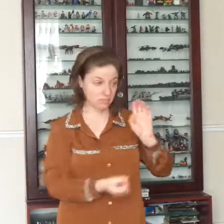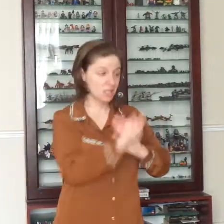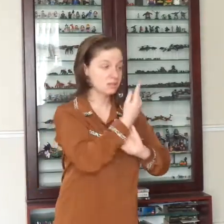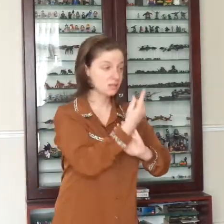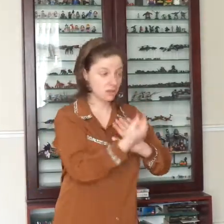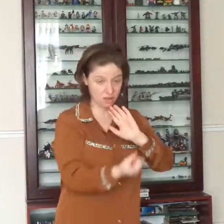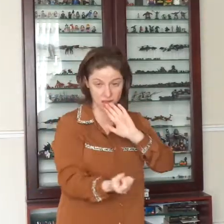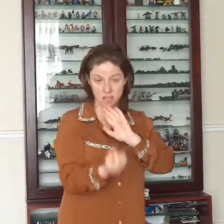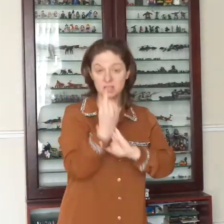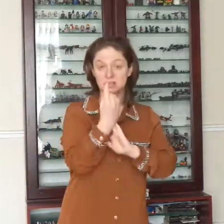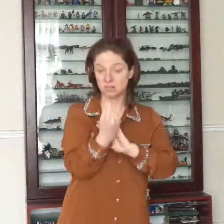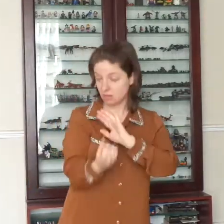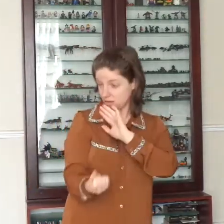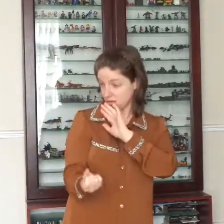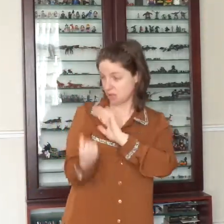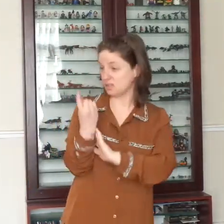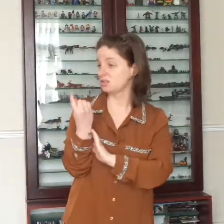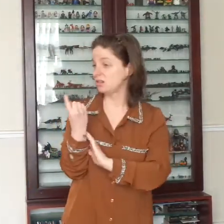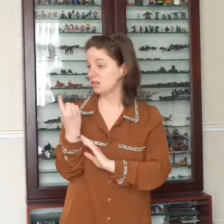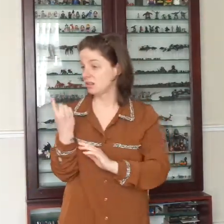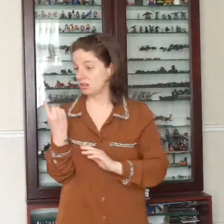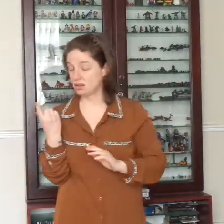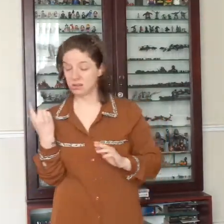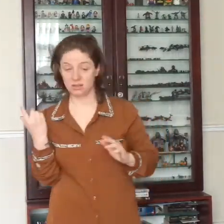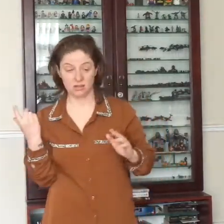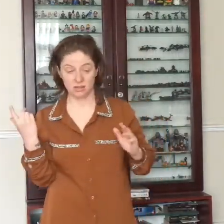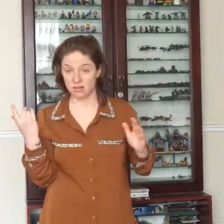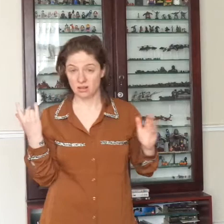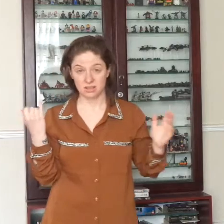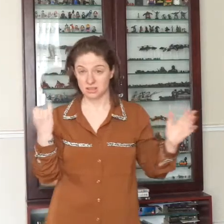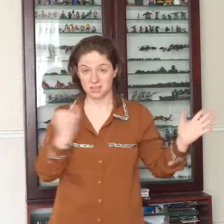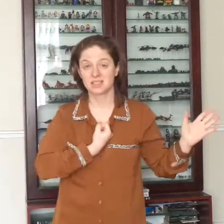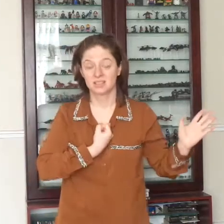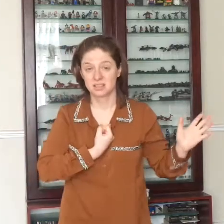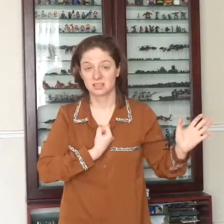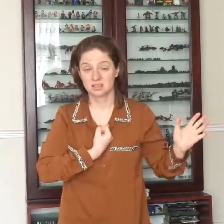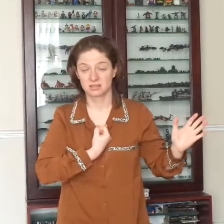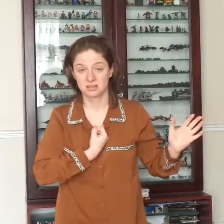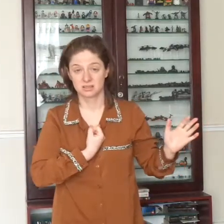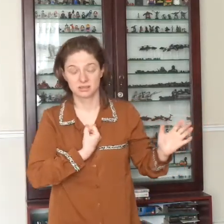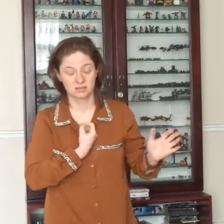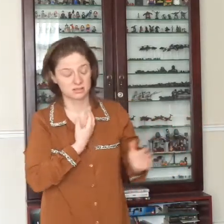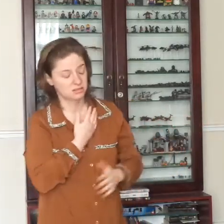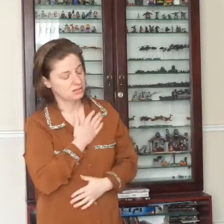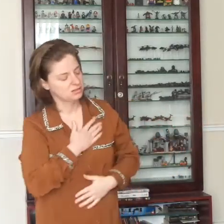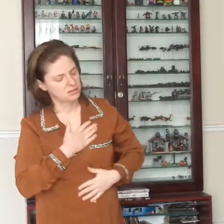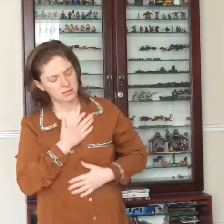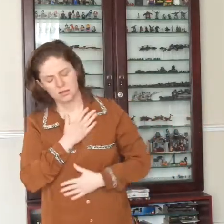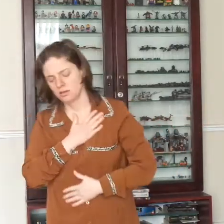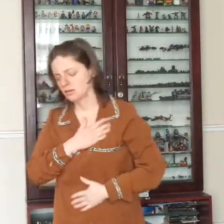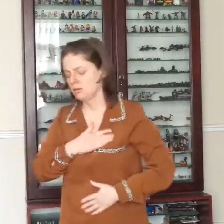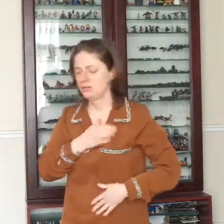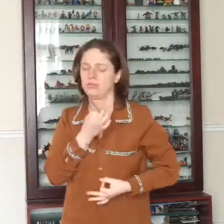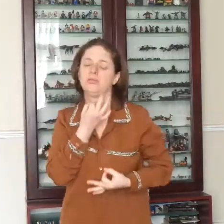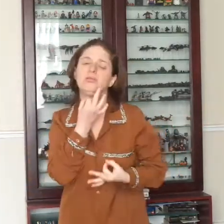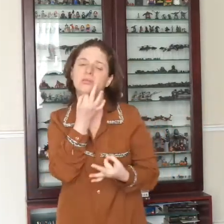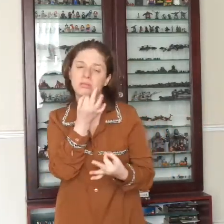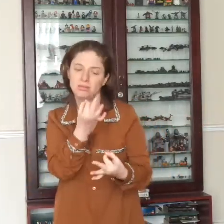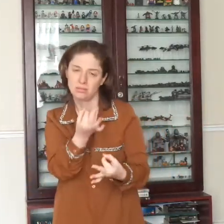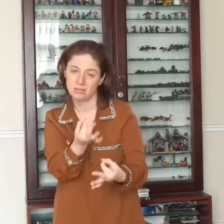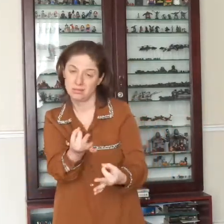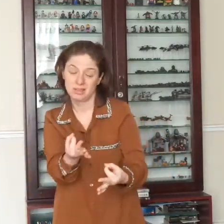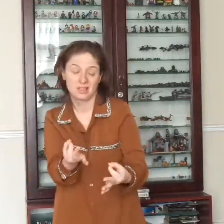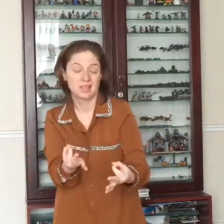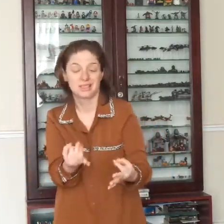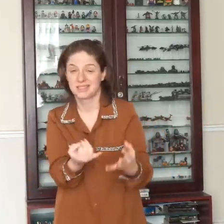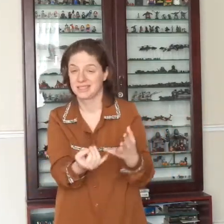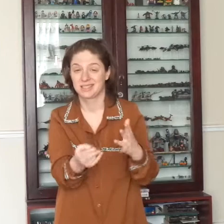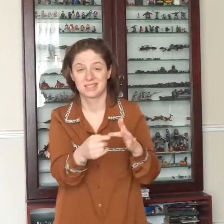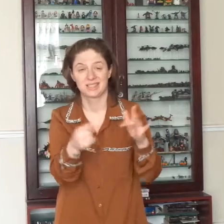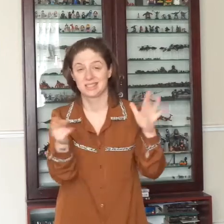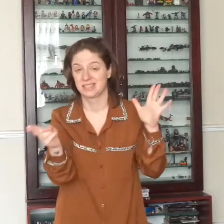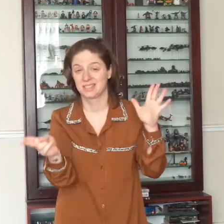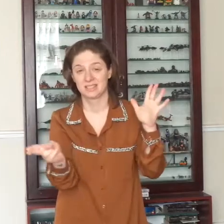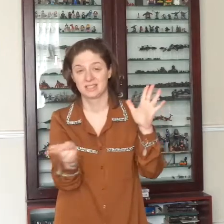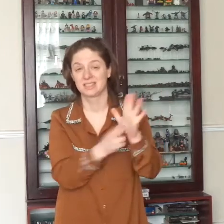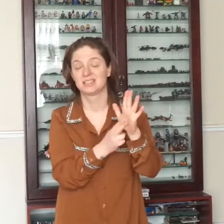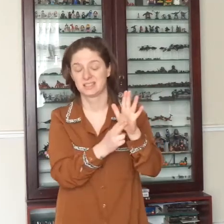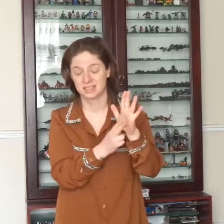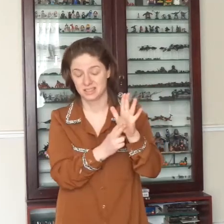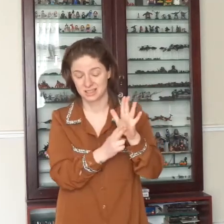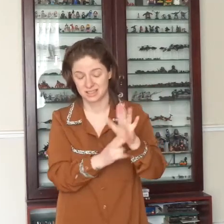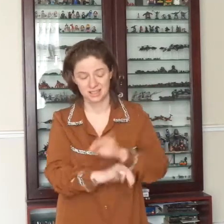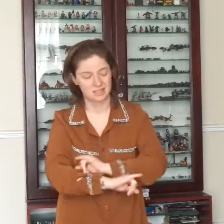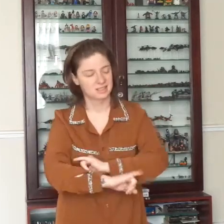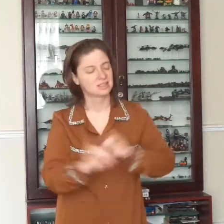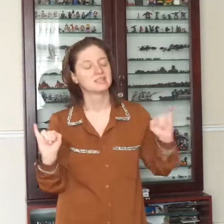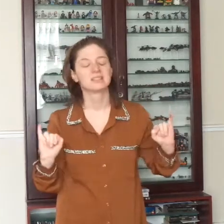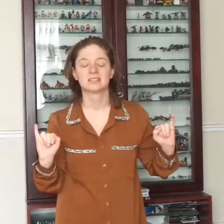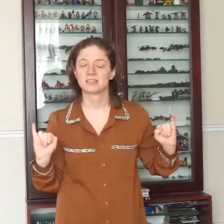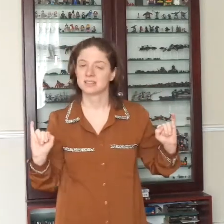It's a, it's a, it's a, it's a sin It's a sin